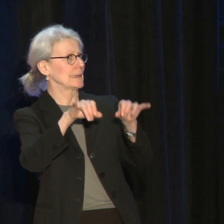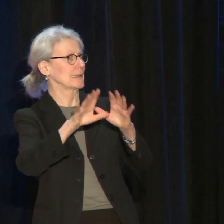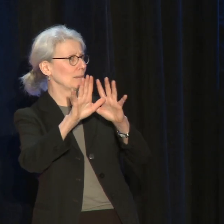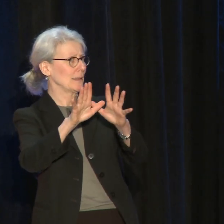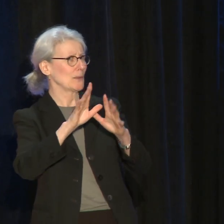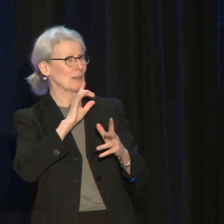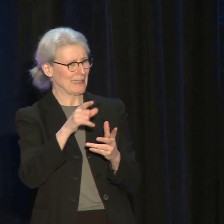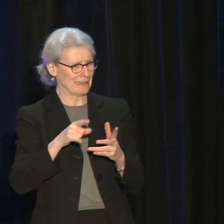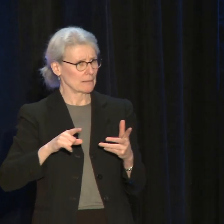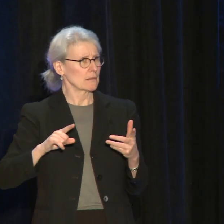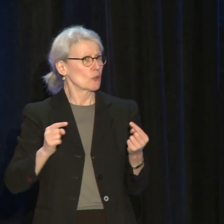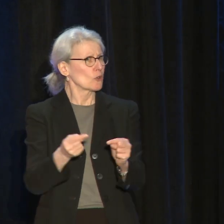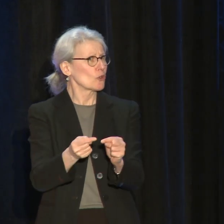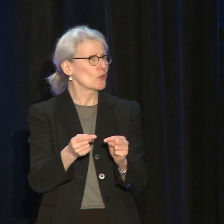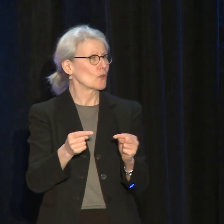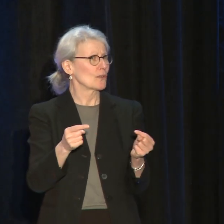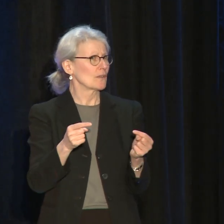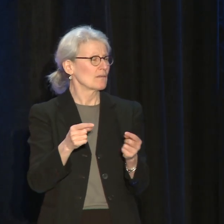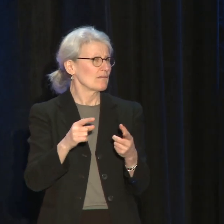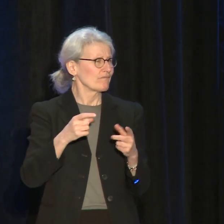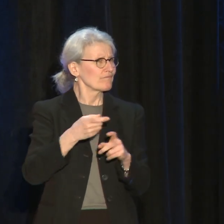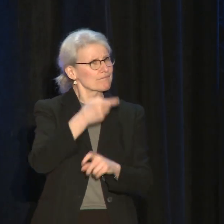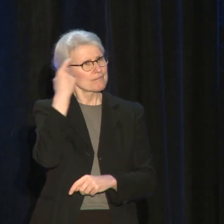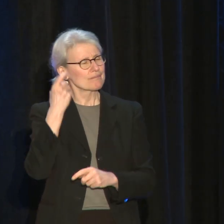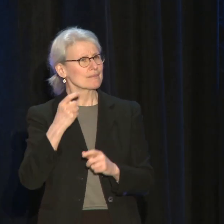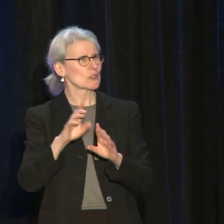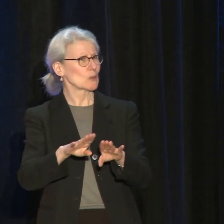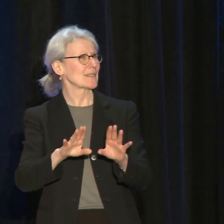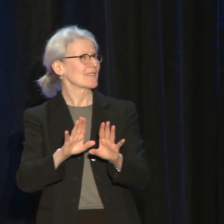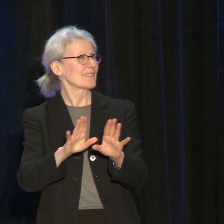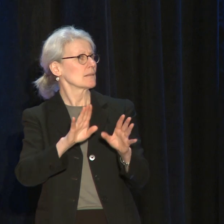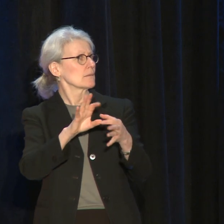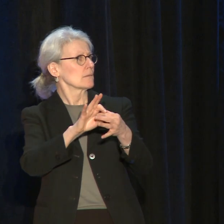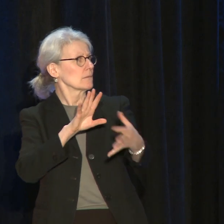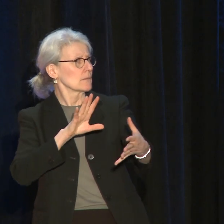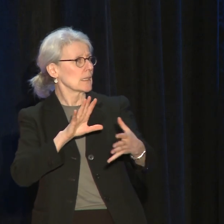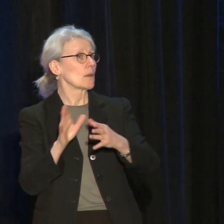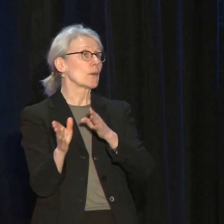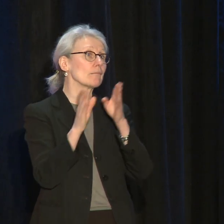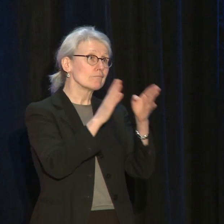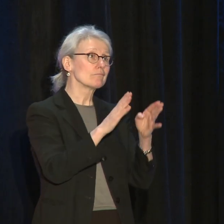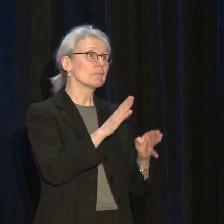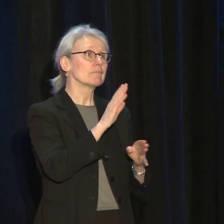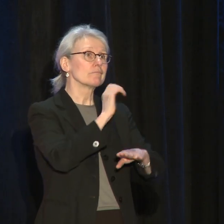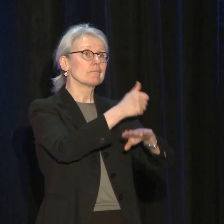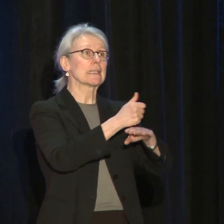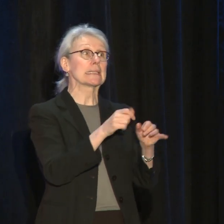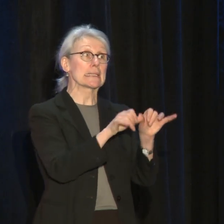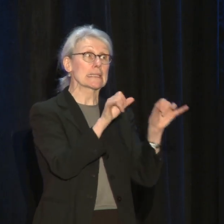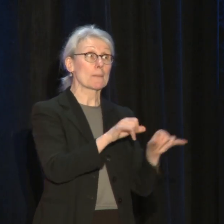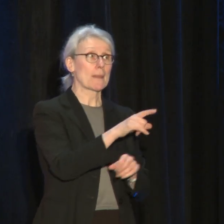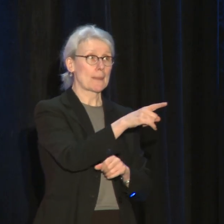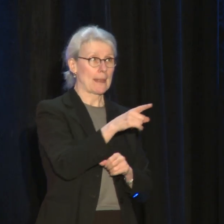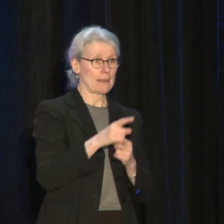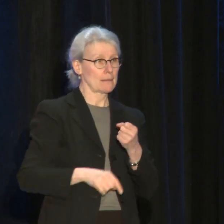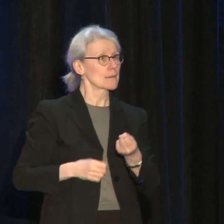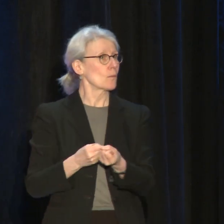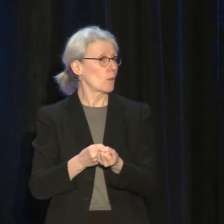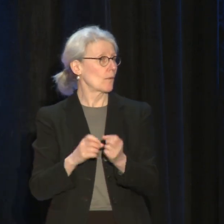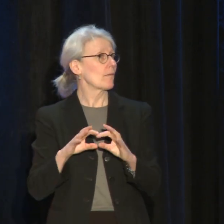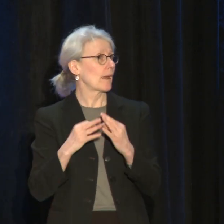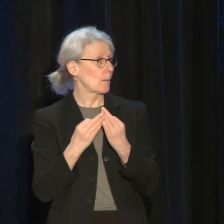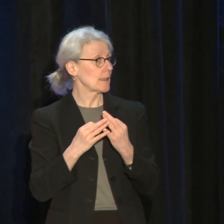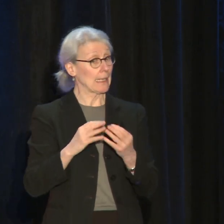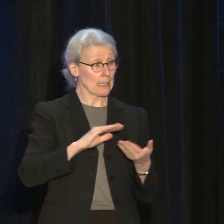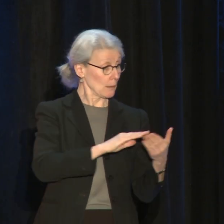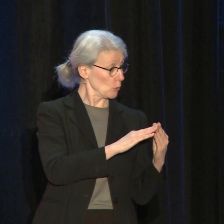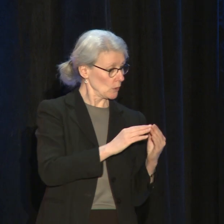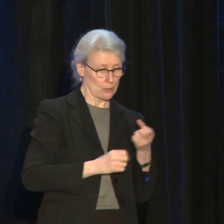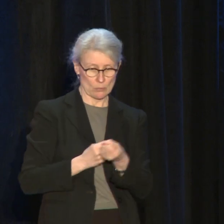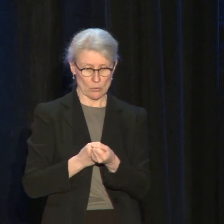cause suffering and harm, we can actually have communities that support families and uplift